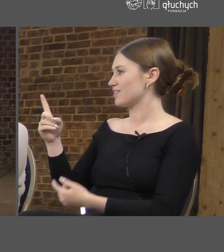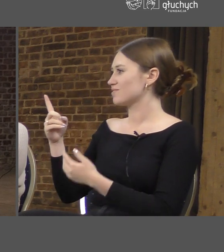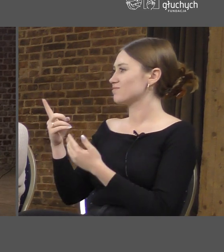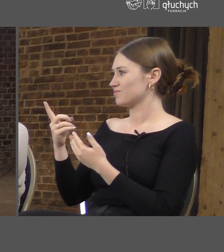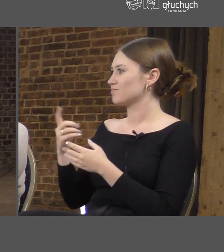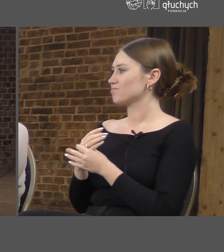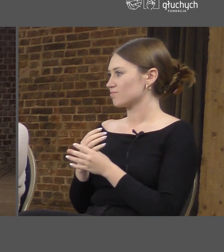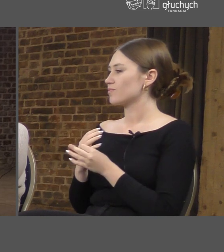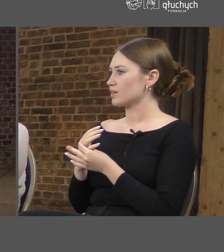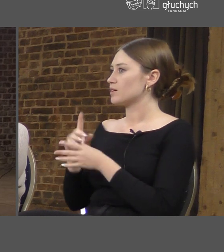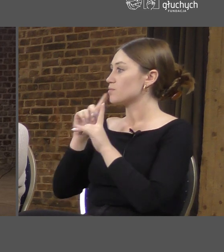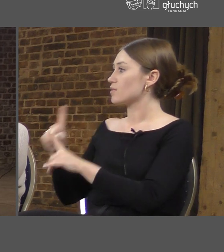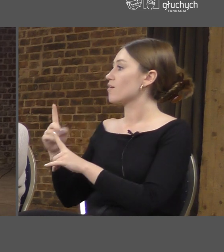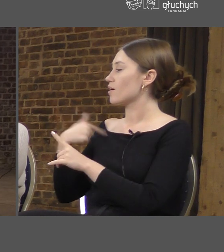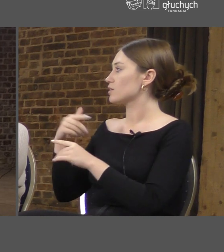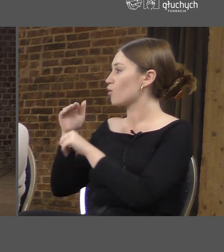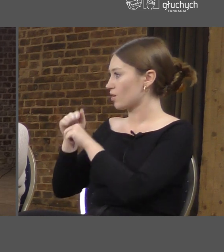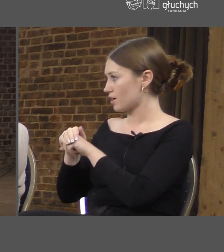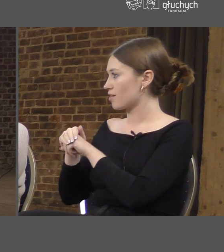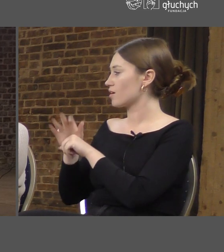I have a friend like that,